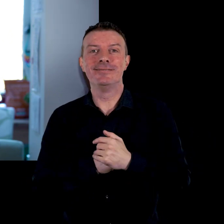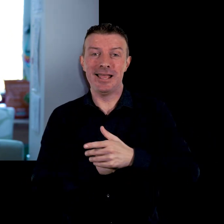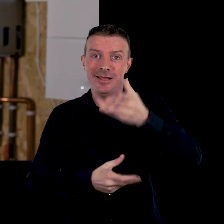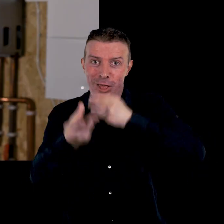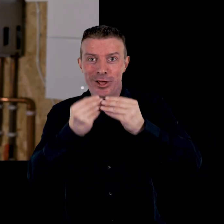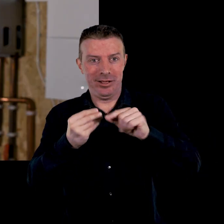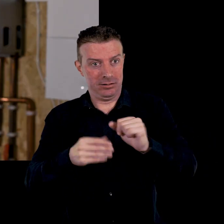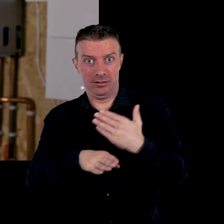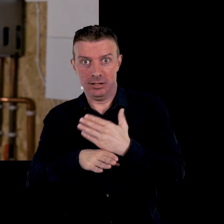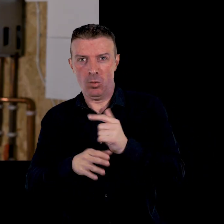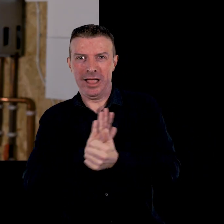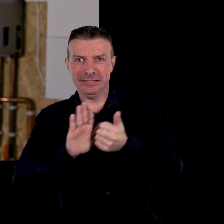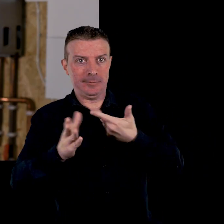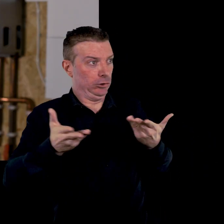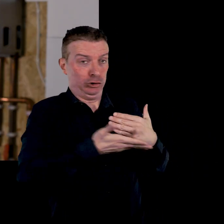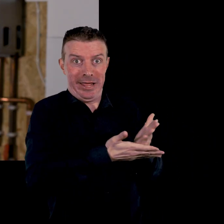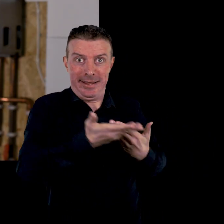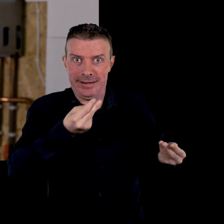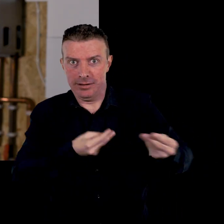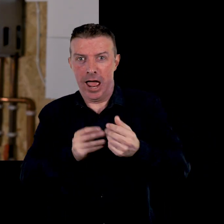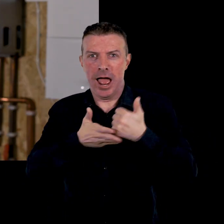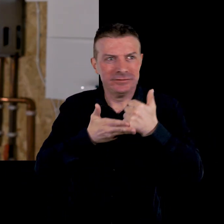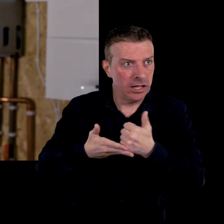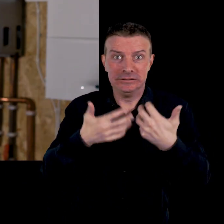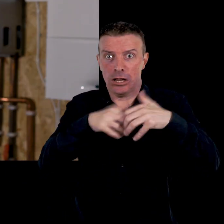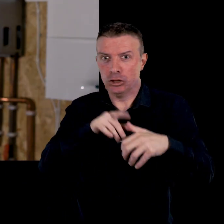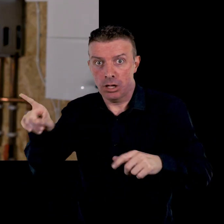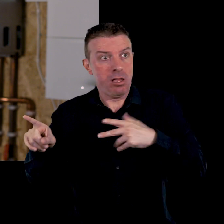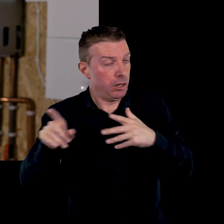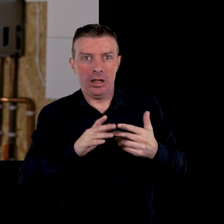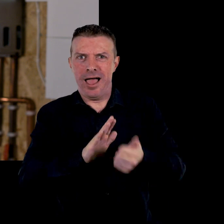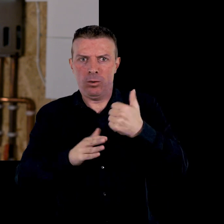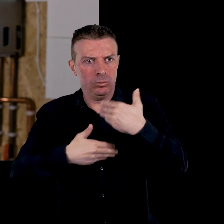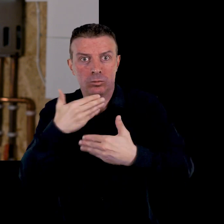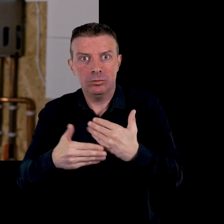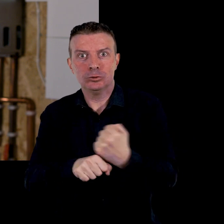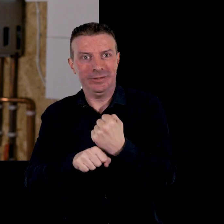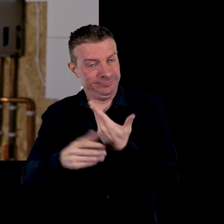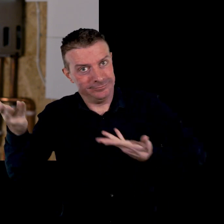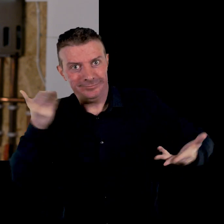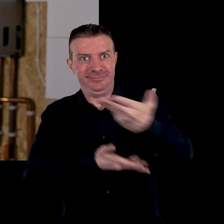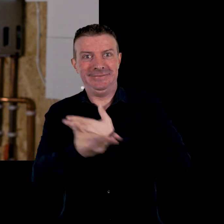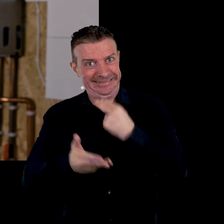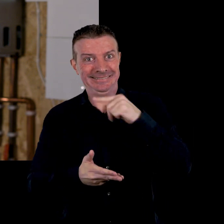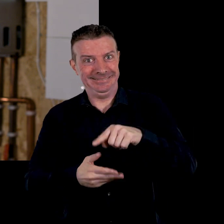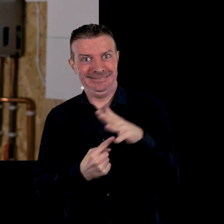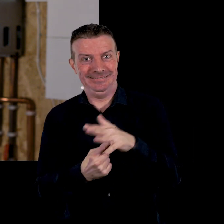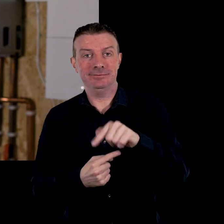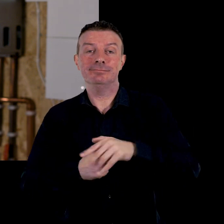It's important to learn your trade alongside experts, but also to consider new advice and new technologies,